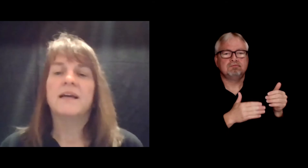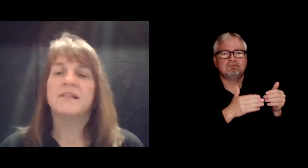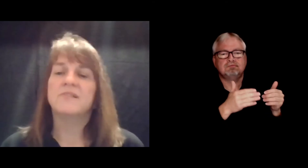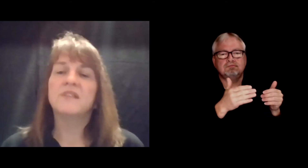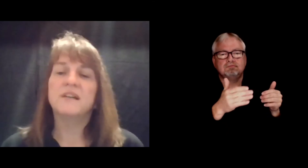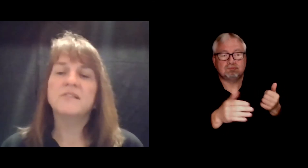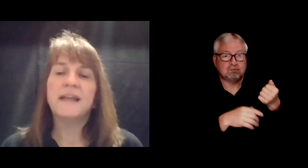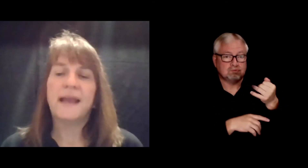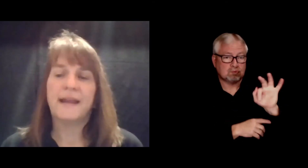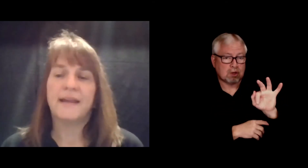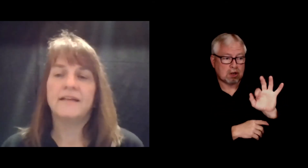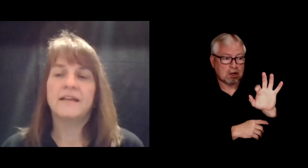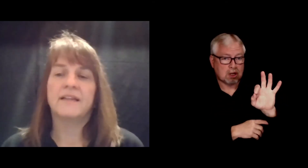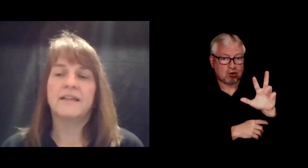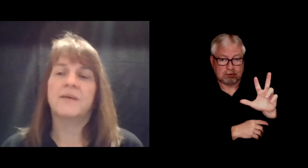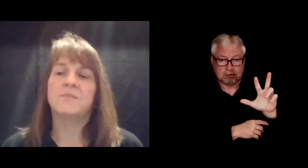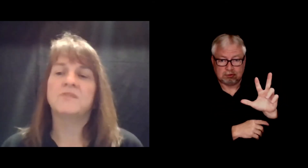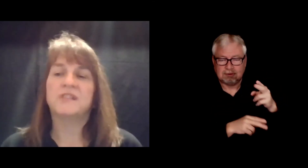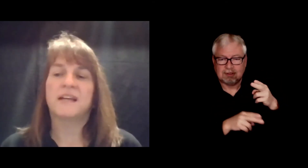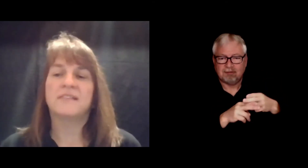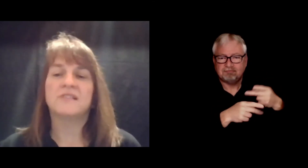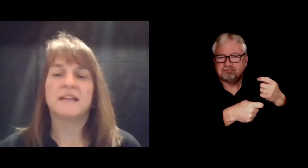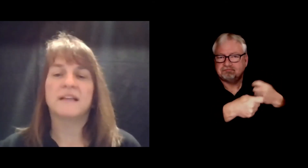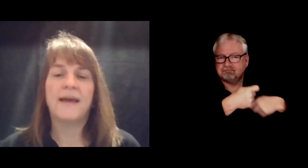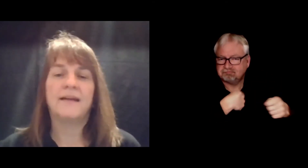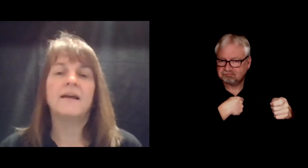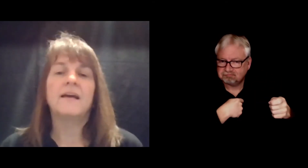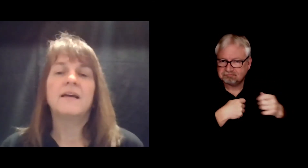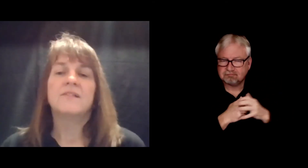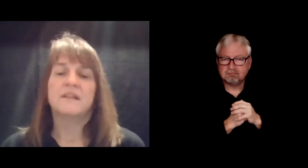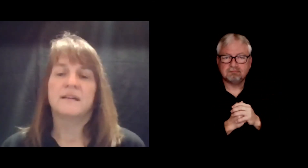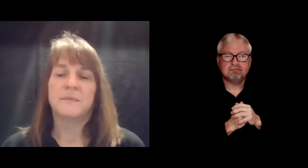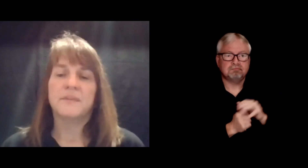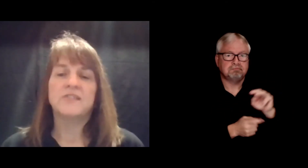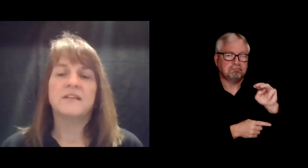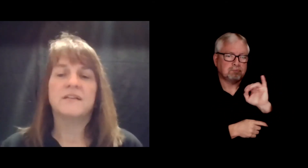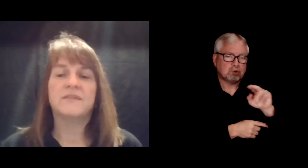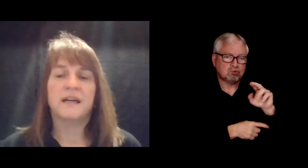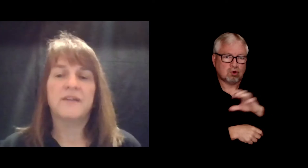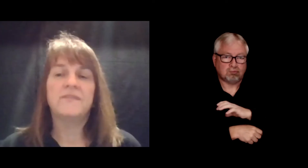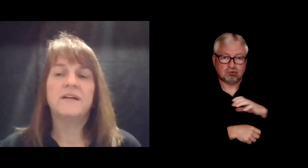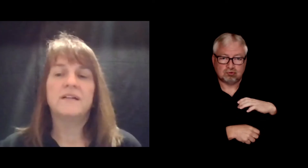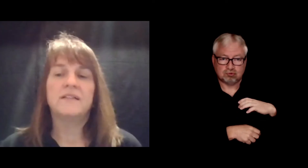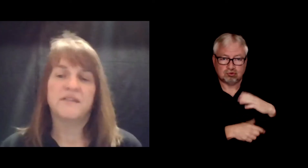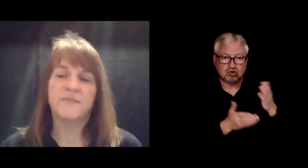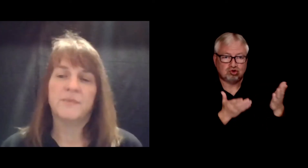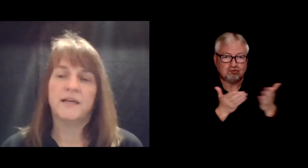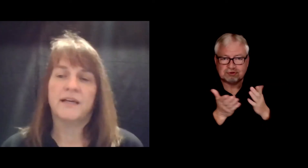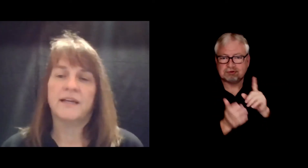In 2008, the name was changed again to the Commission of Deaf, DeafBlind,